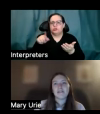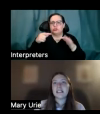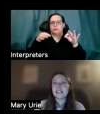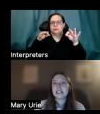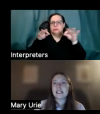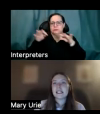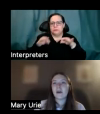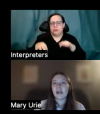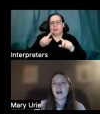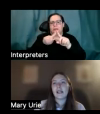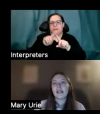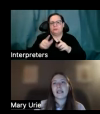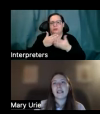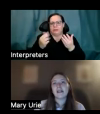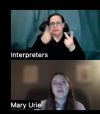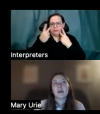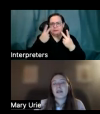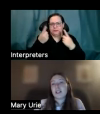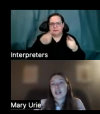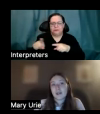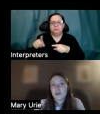different things that I see going on in maybe in my child's